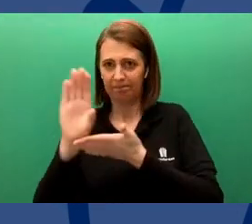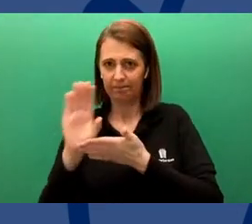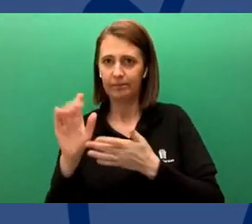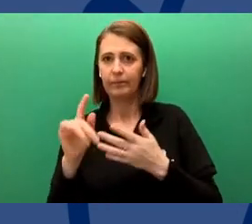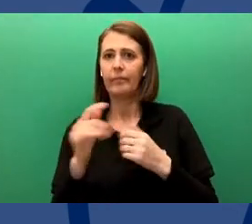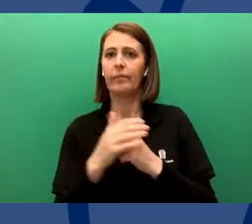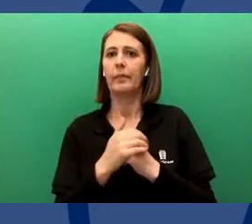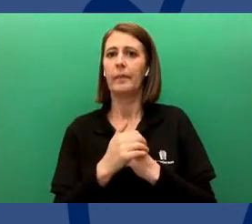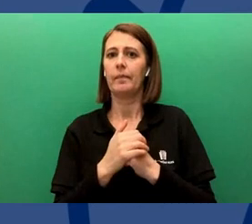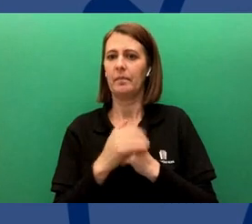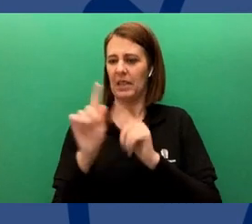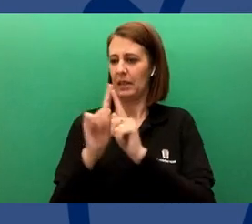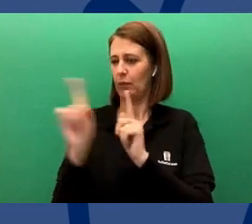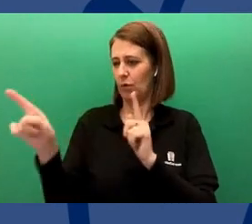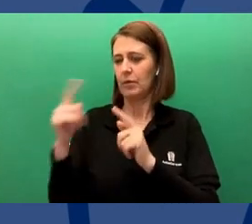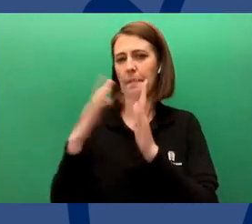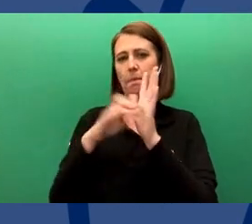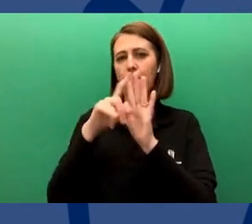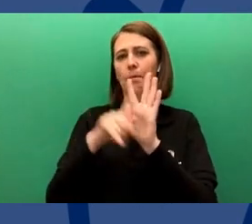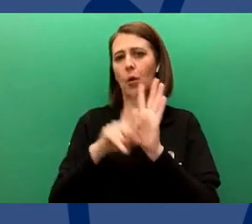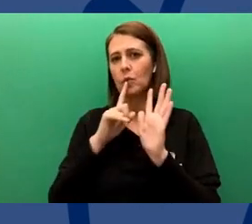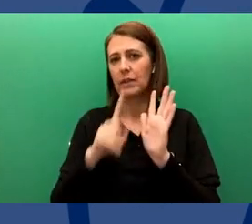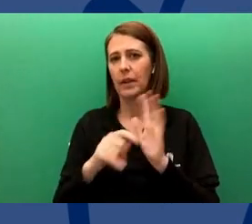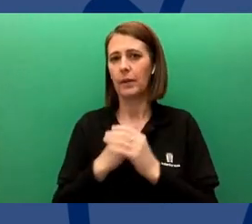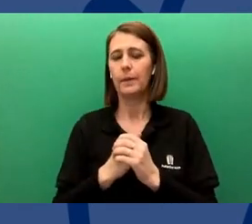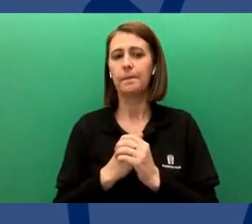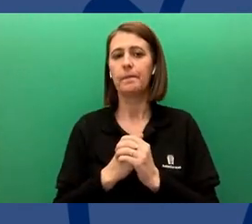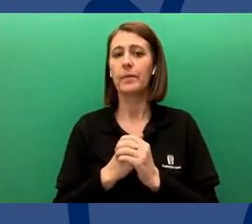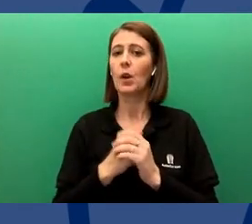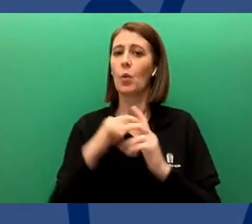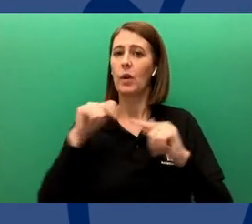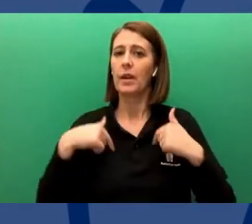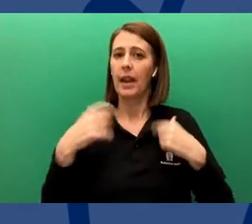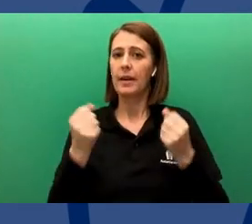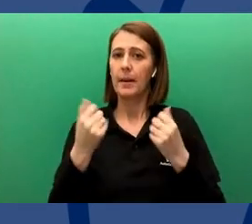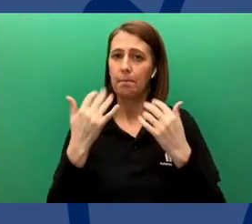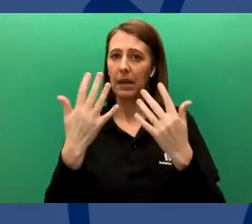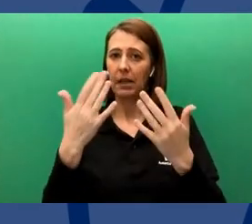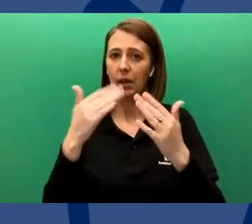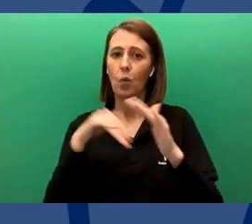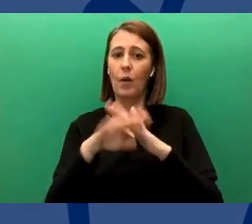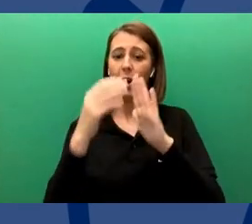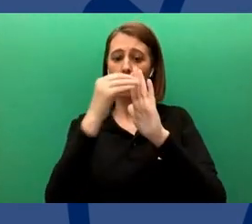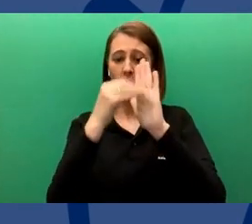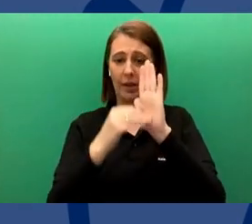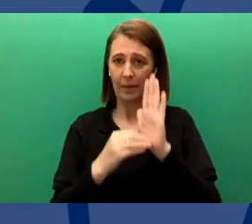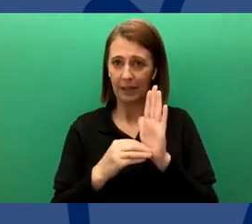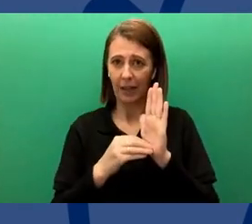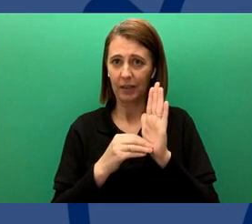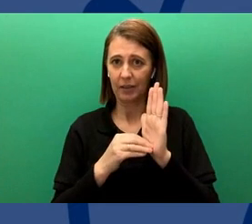by Michael. We have many in assessment where documentation hasn't been provided, and that,